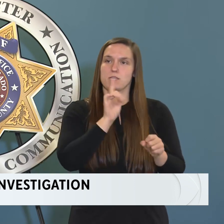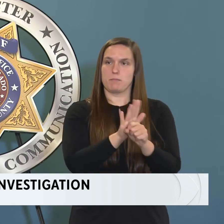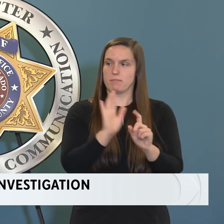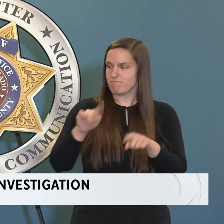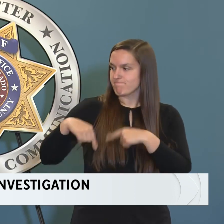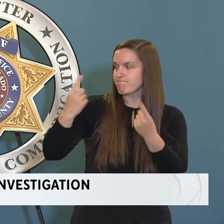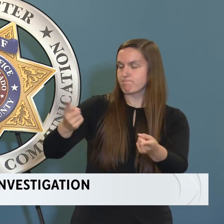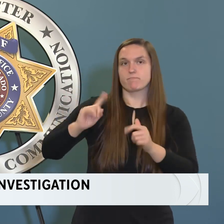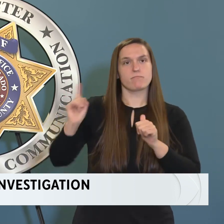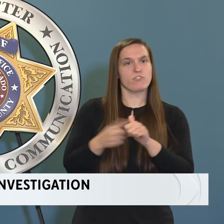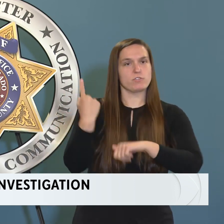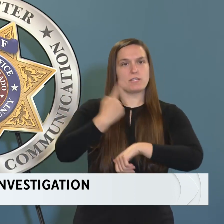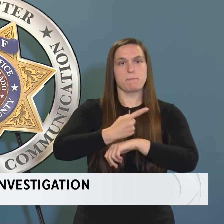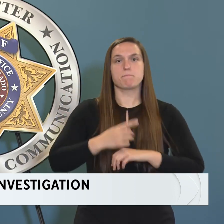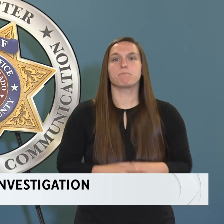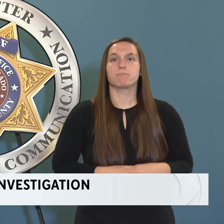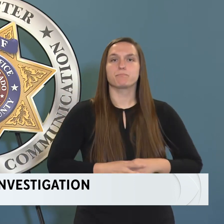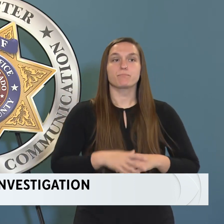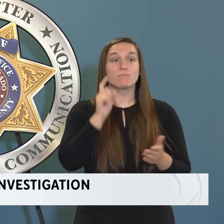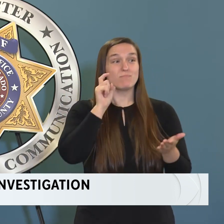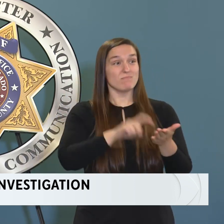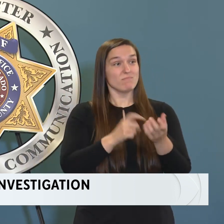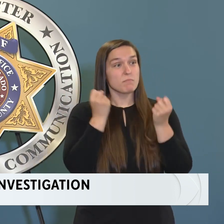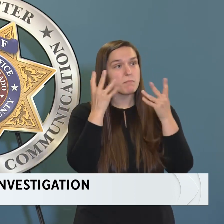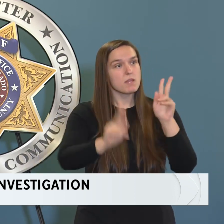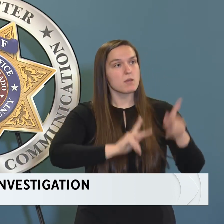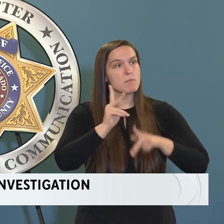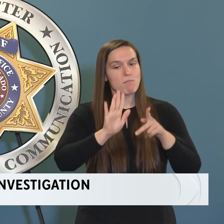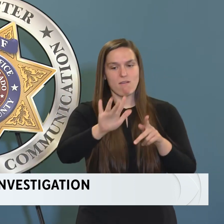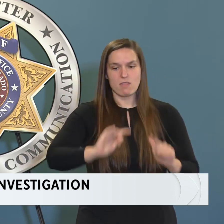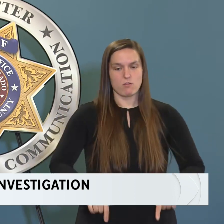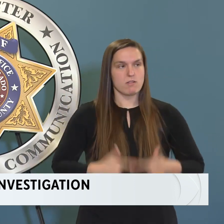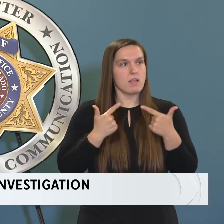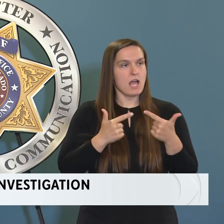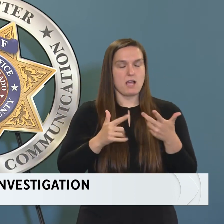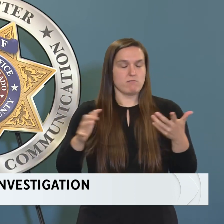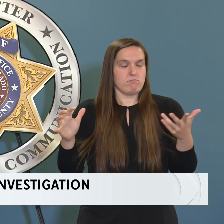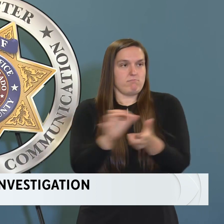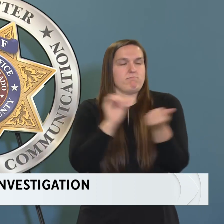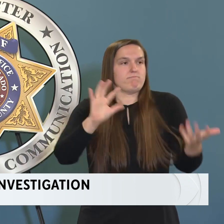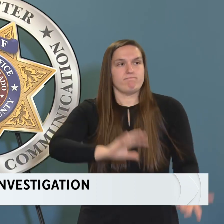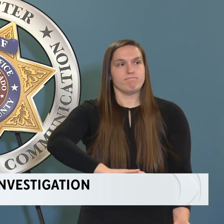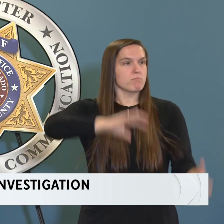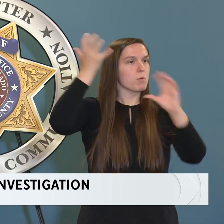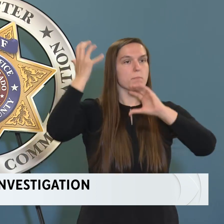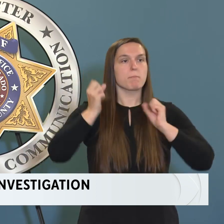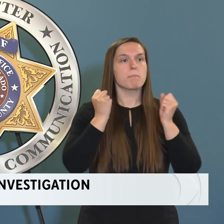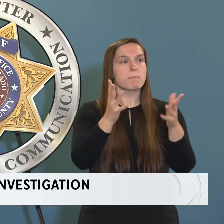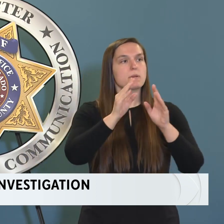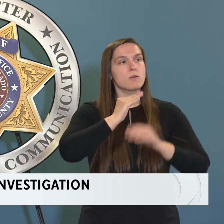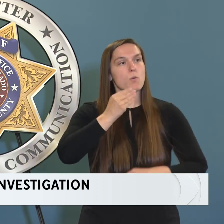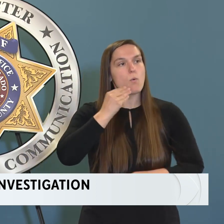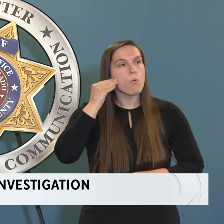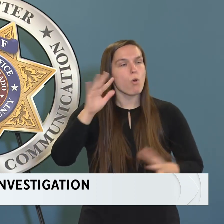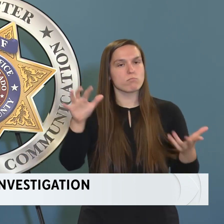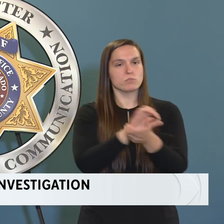ASSIST AND THEN REVIEW AN EXHAUSTIVE INVESTIGATION AND TO LEAVE NO STONE UNTURNED. THAT WAS OUR COMMITMENT SINCE DAY